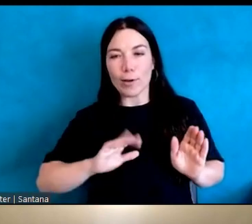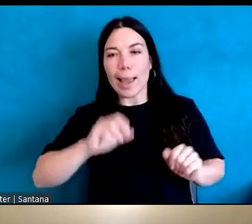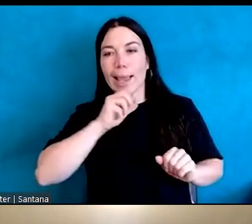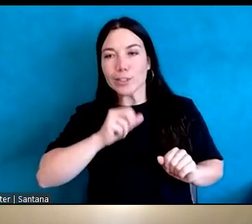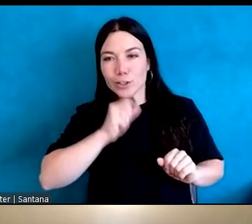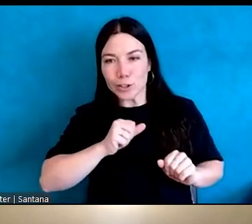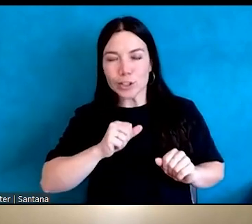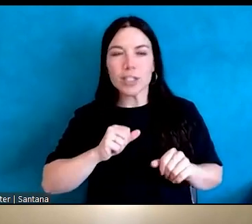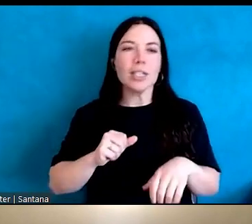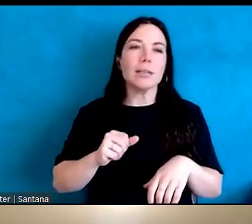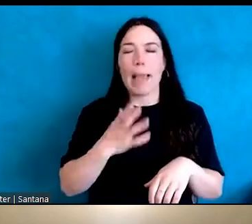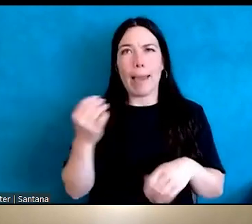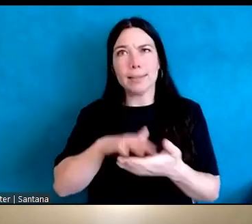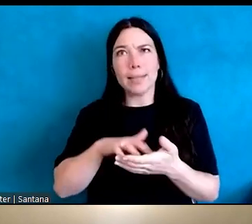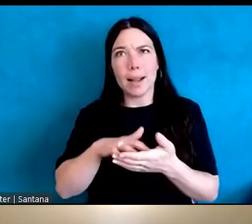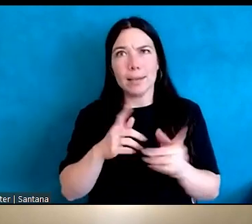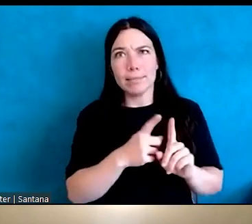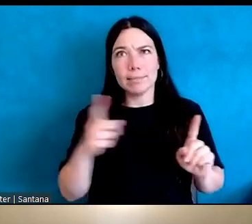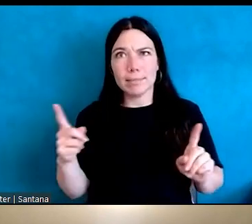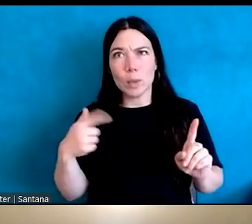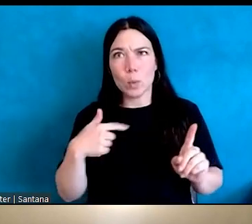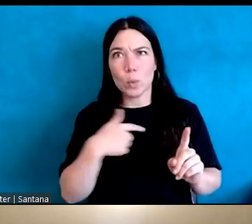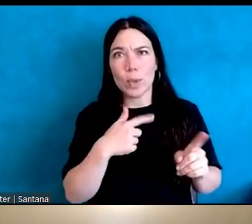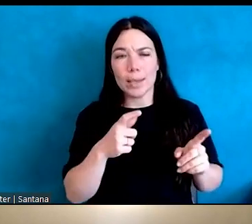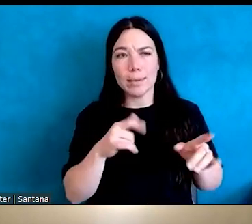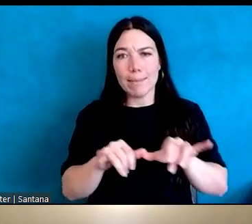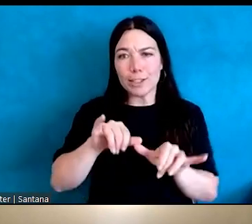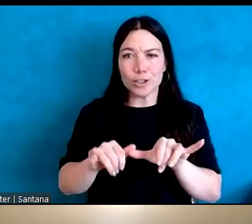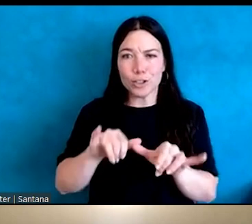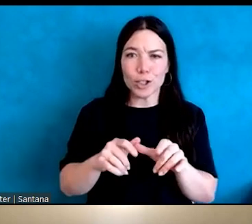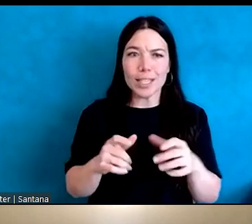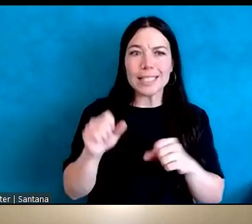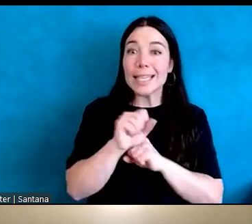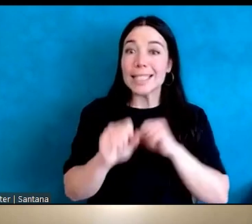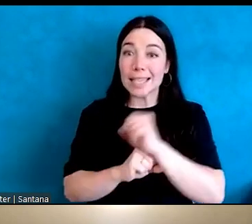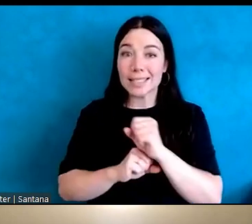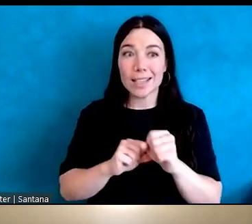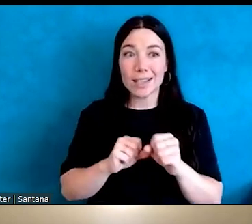the duration of the study in which we measured syntactic priming, abstract priming decreased in the full cohort,